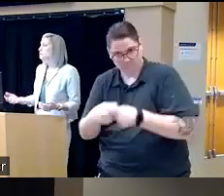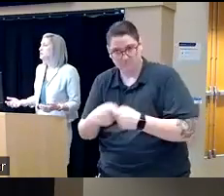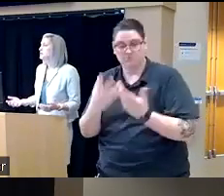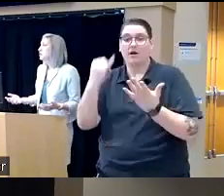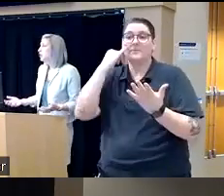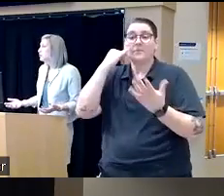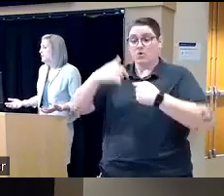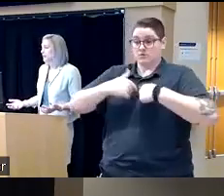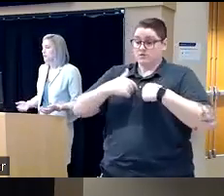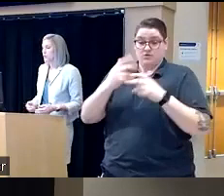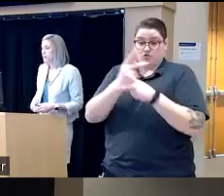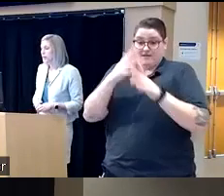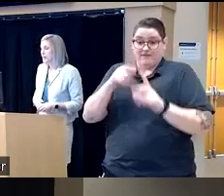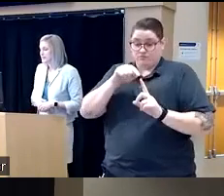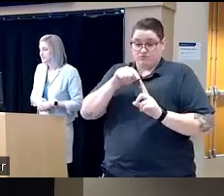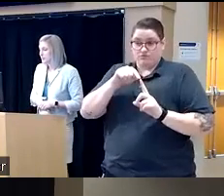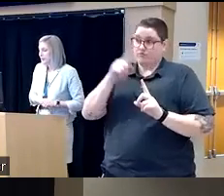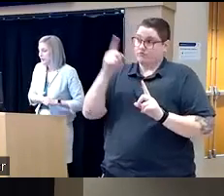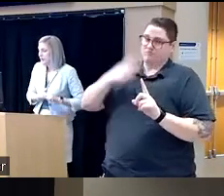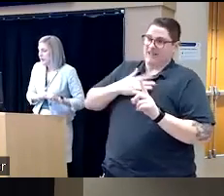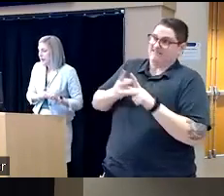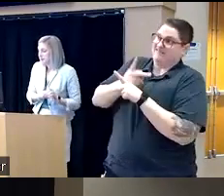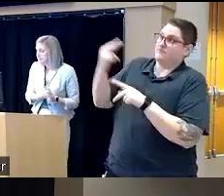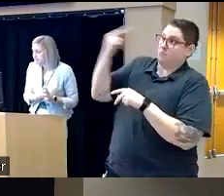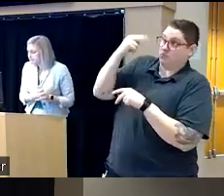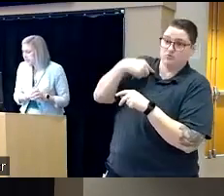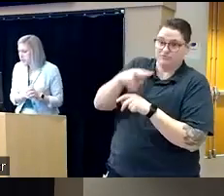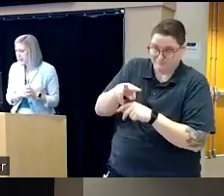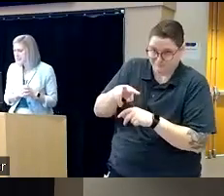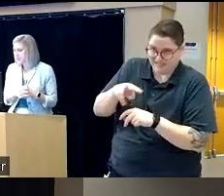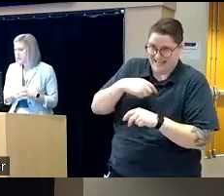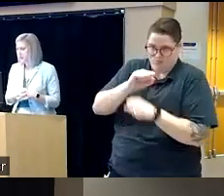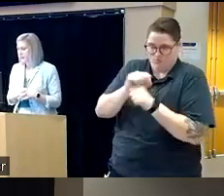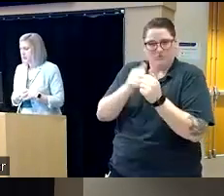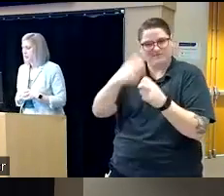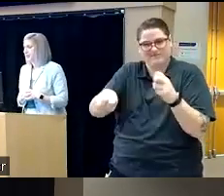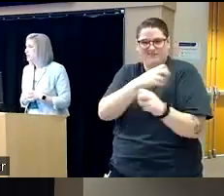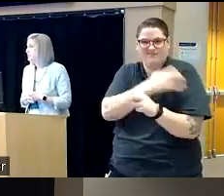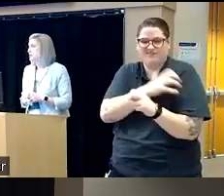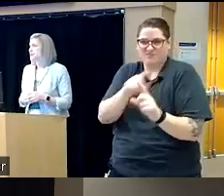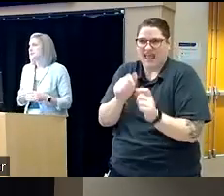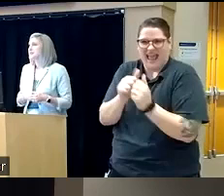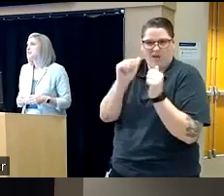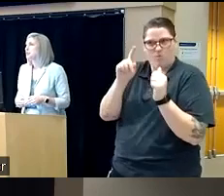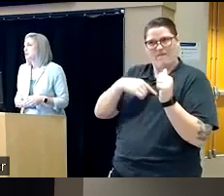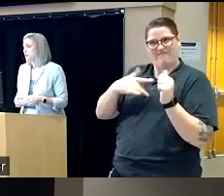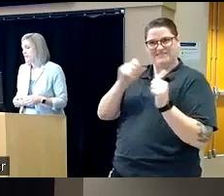comfortable disclosing vulnerabilities um trust in the supervisory relationship is essential to